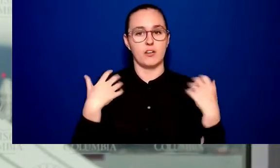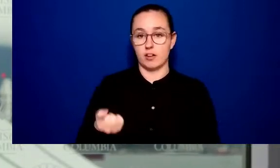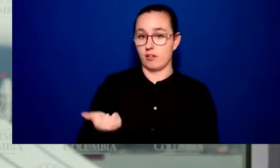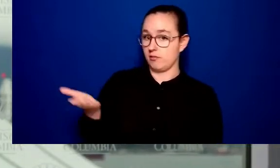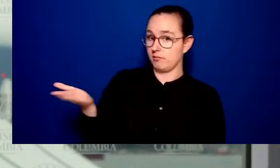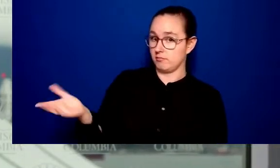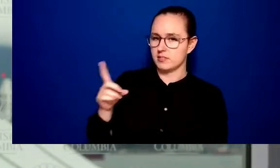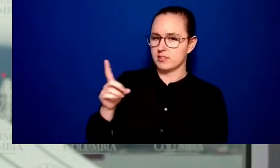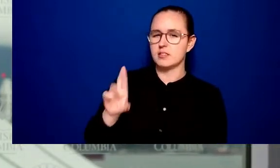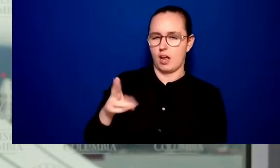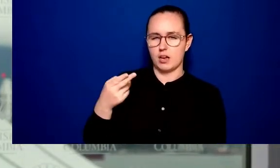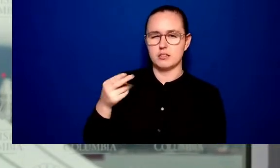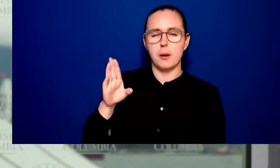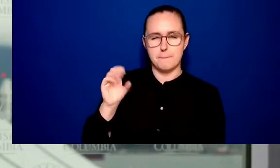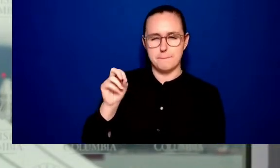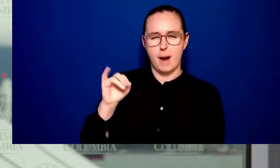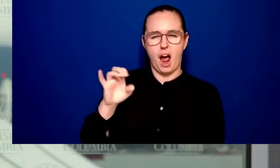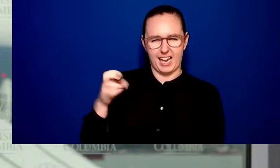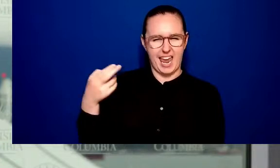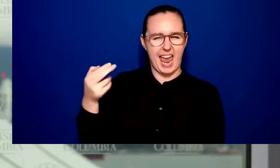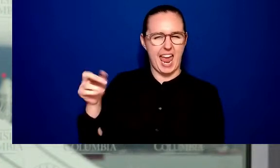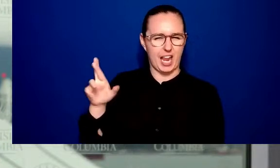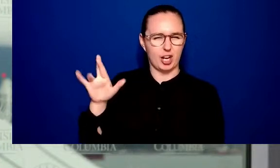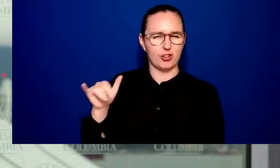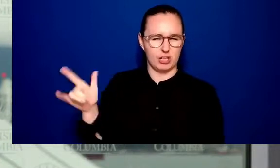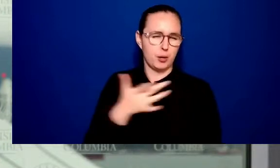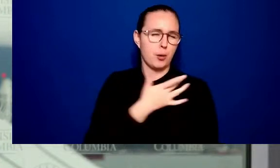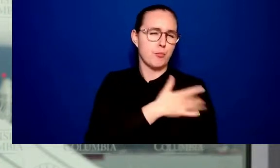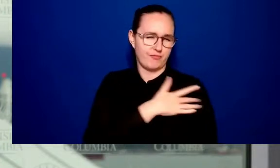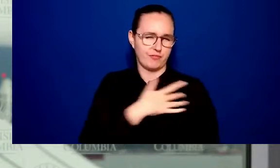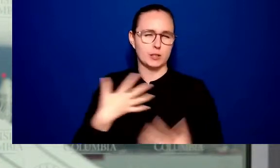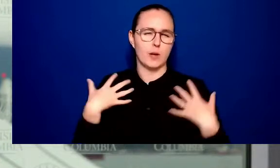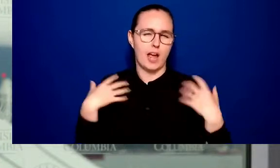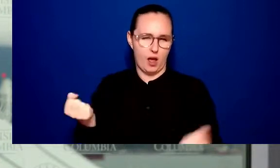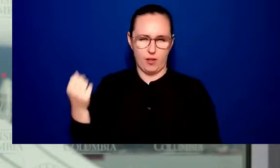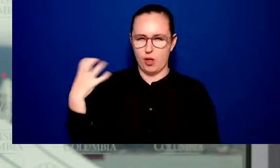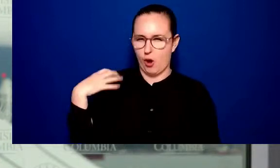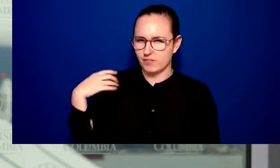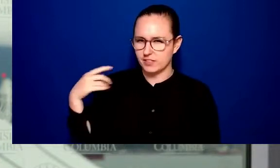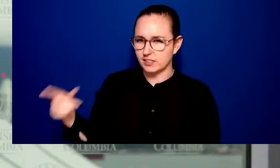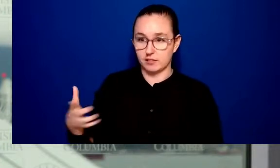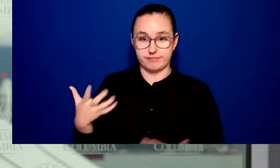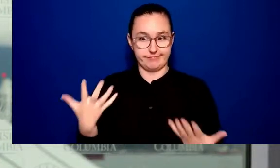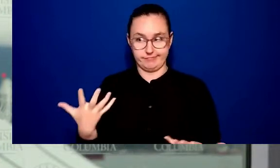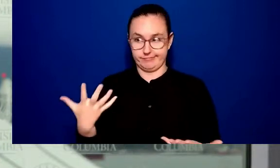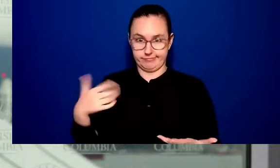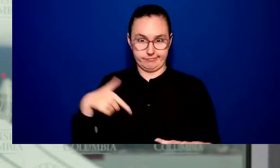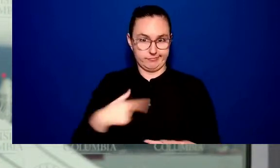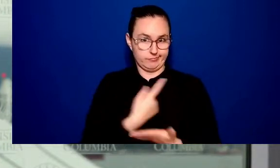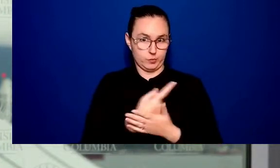Covid 19 briefing for this week. I'm honored to be here on the territories of the scream